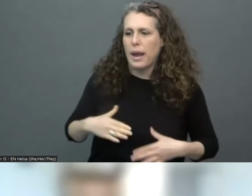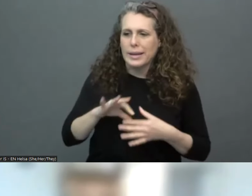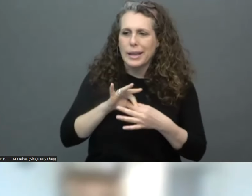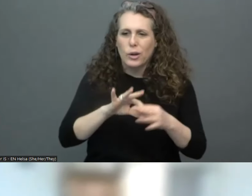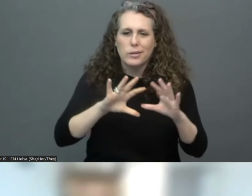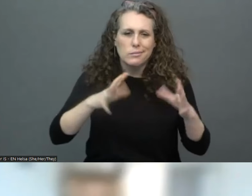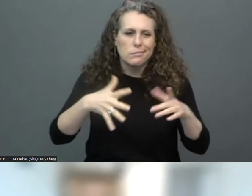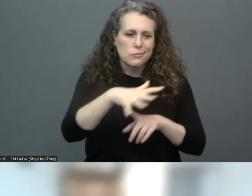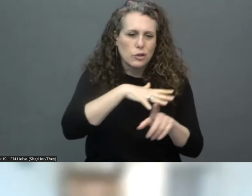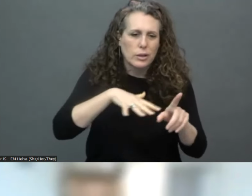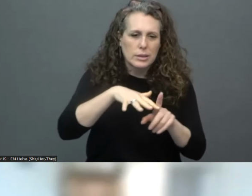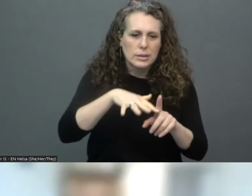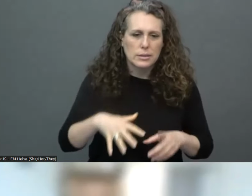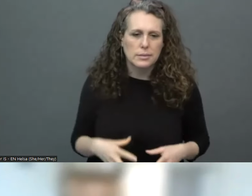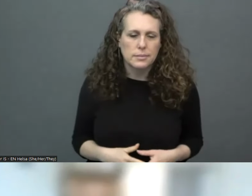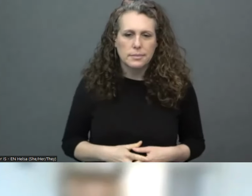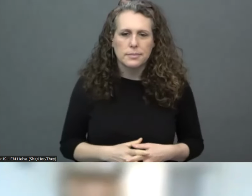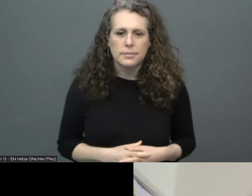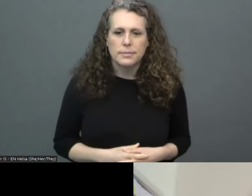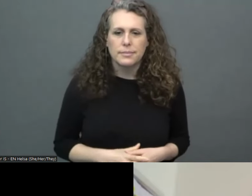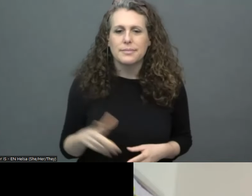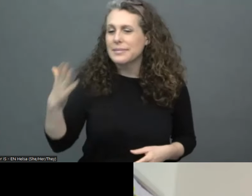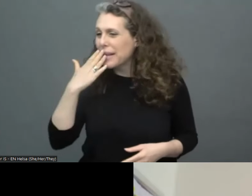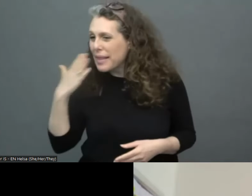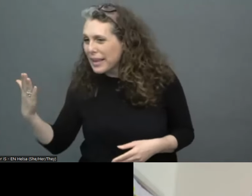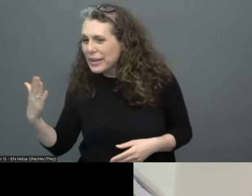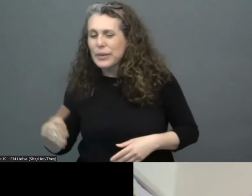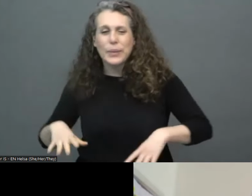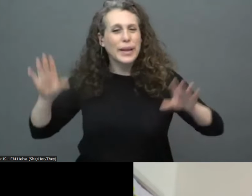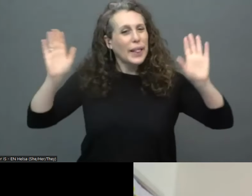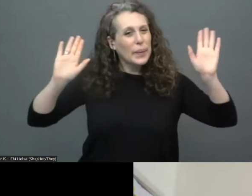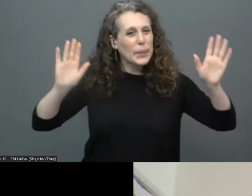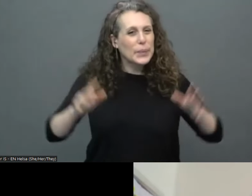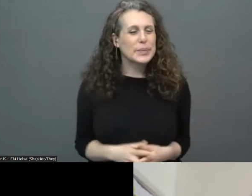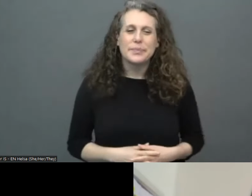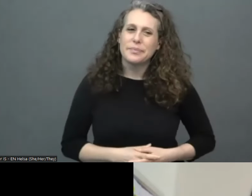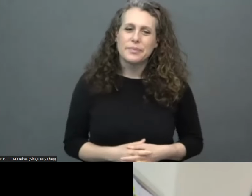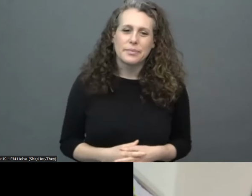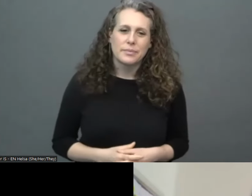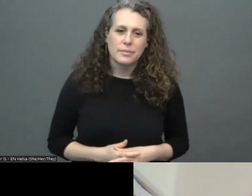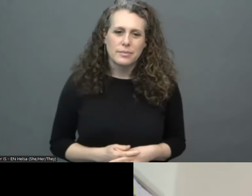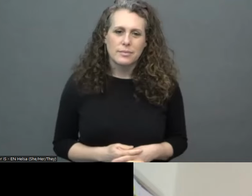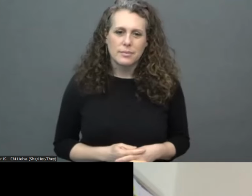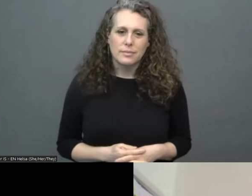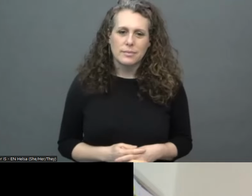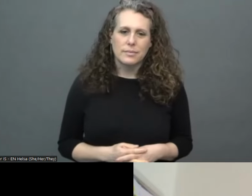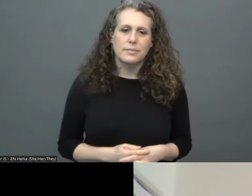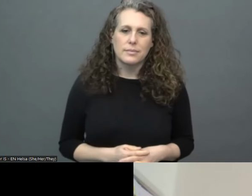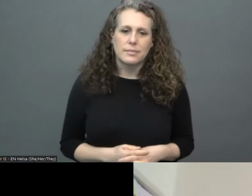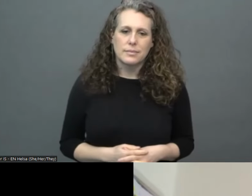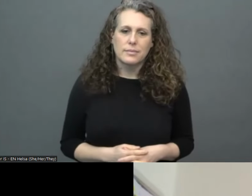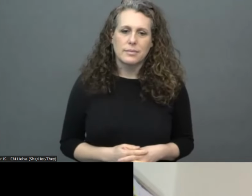Thank you. Hi, everybody. As Christian said, I work for DTM,